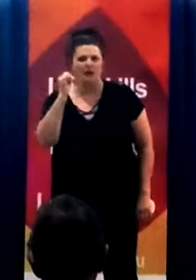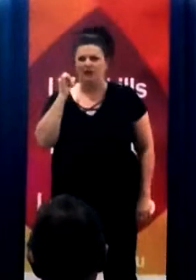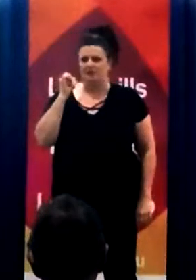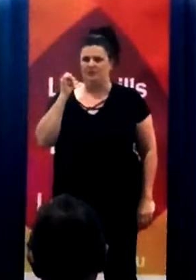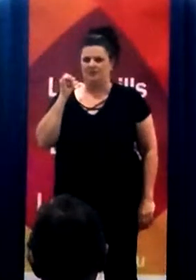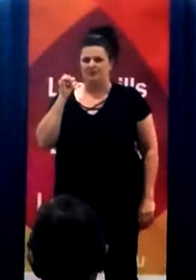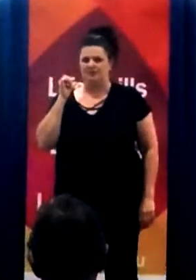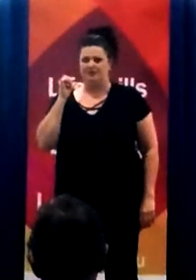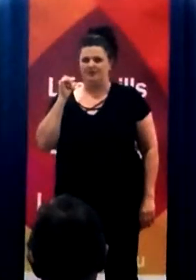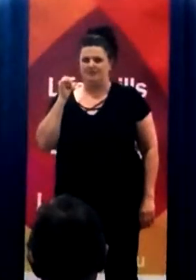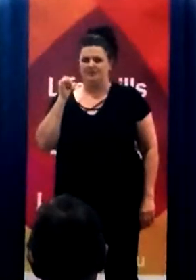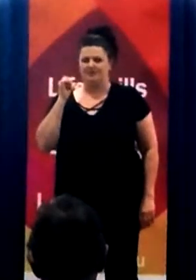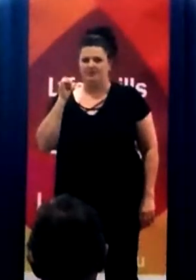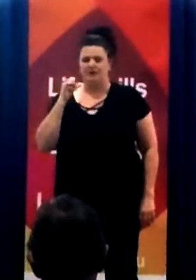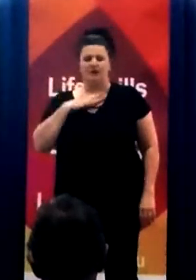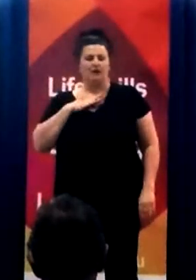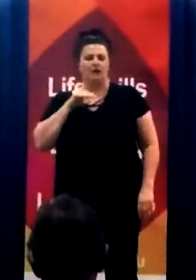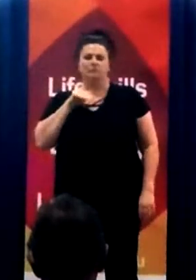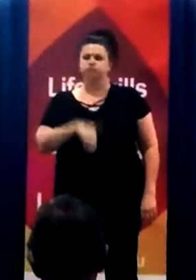It was a very low point in my life.